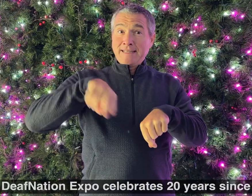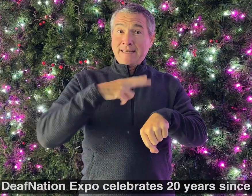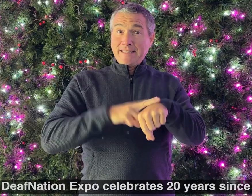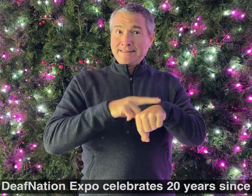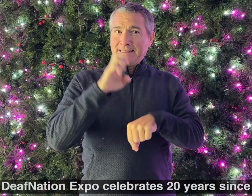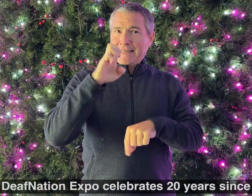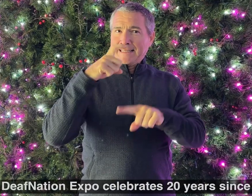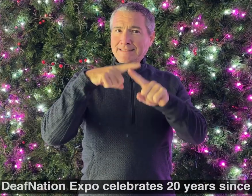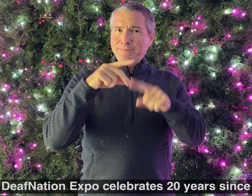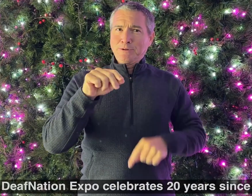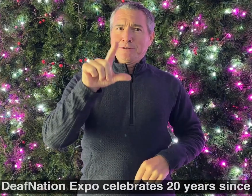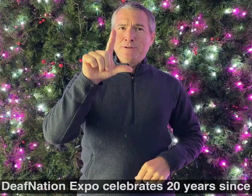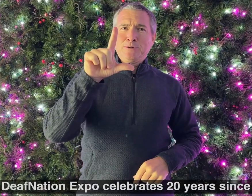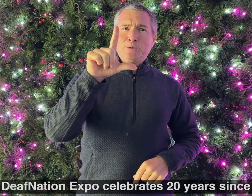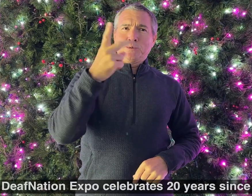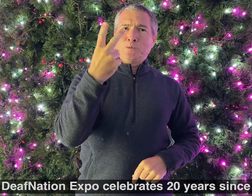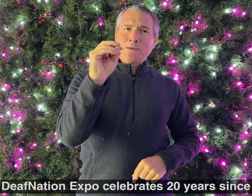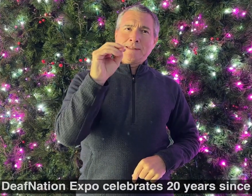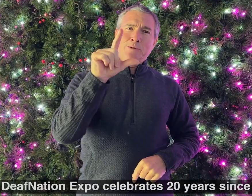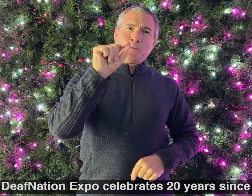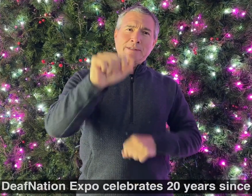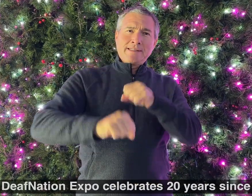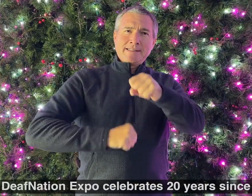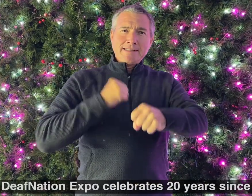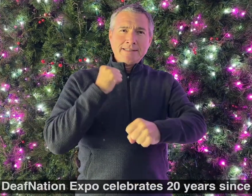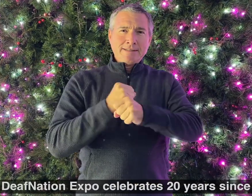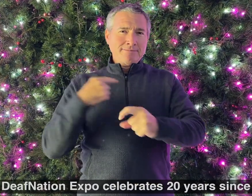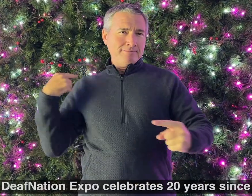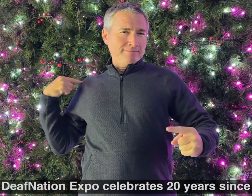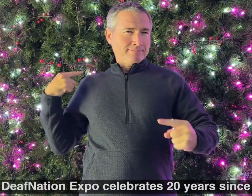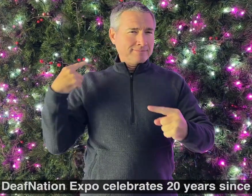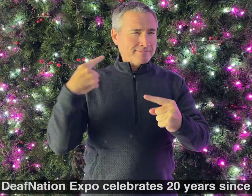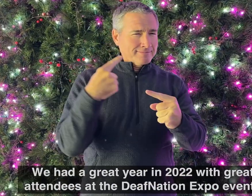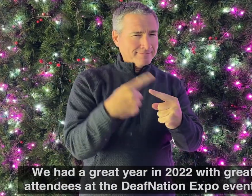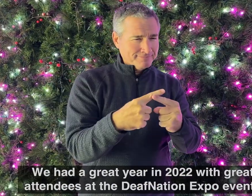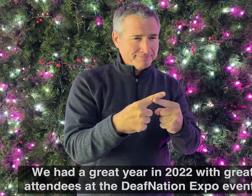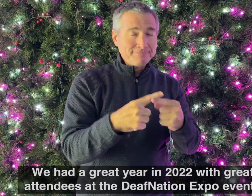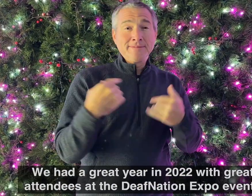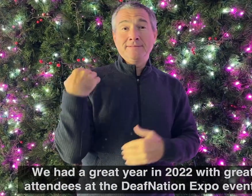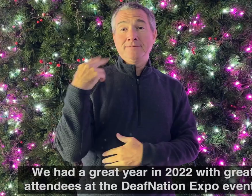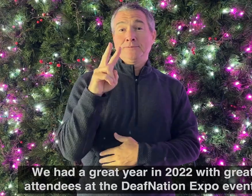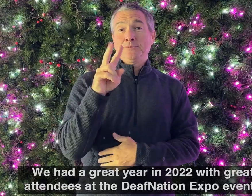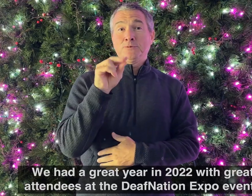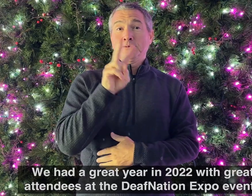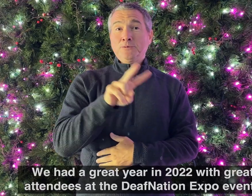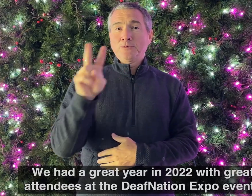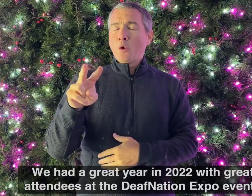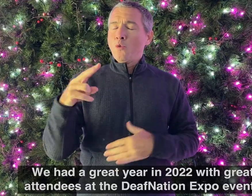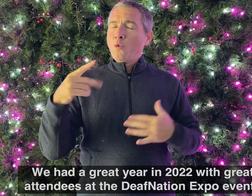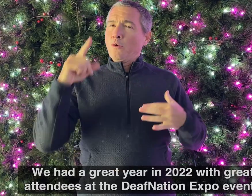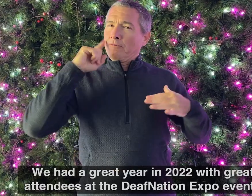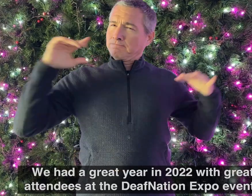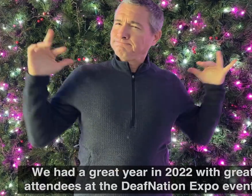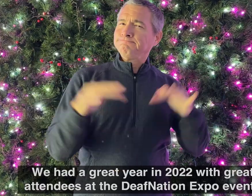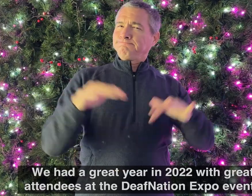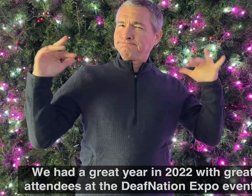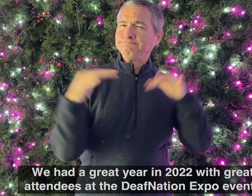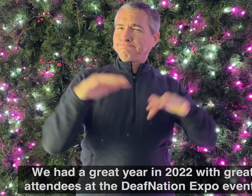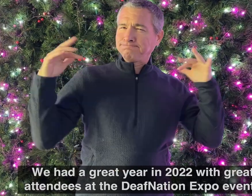DeafNation Expo celebrates 20 years since 2003. We had a great year in 2022 with great attendees at the DeafNation Expo events.